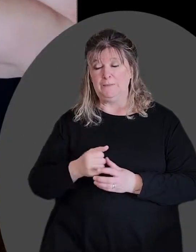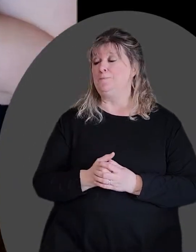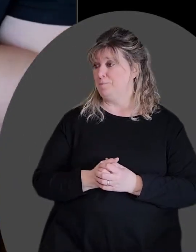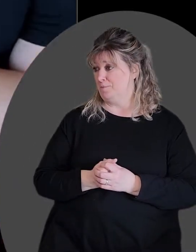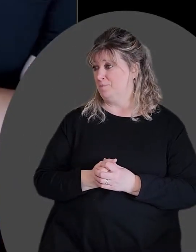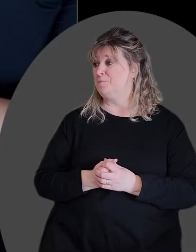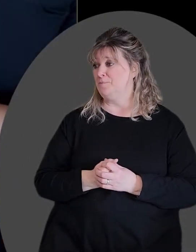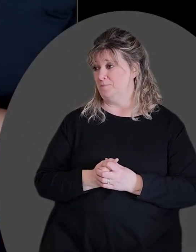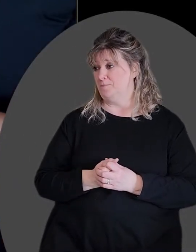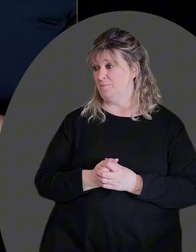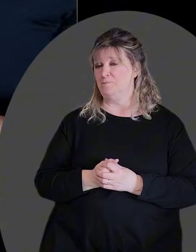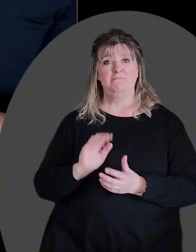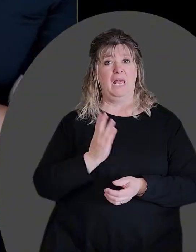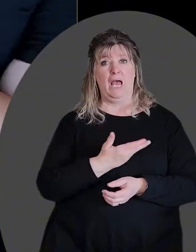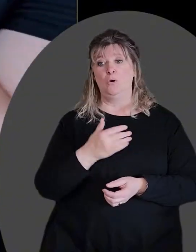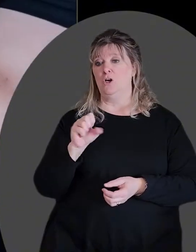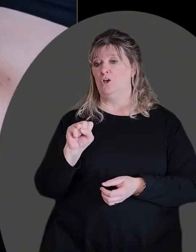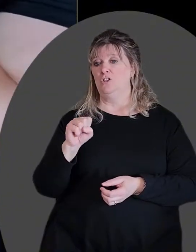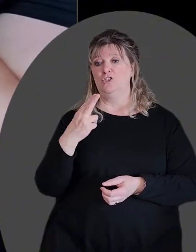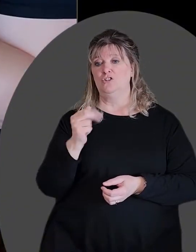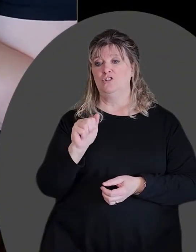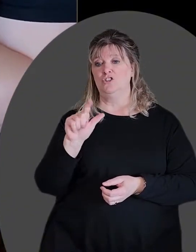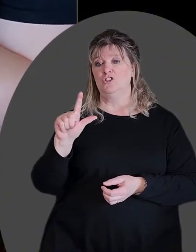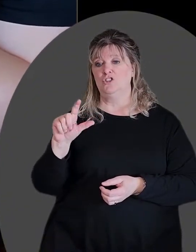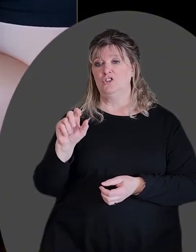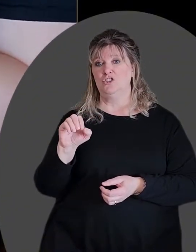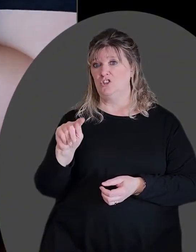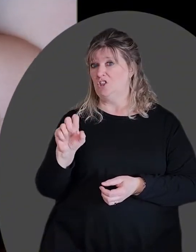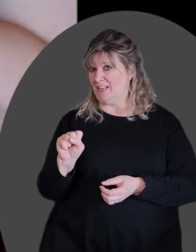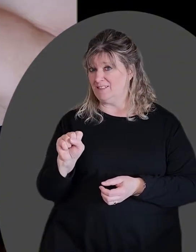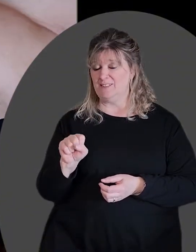our shallots our anchovies